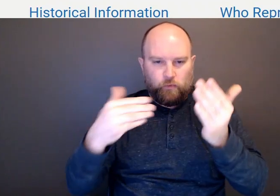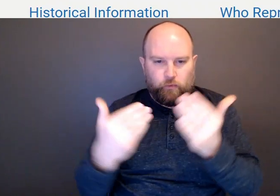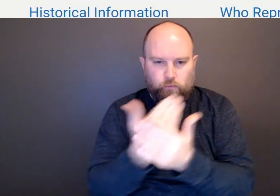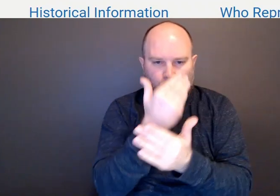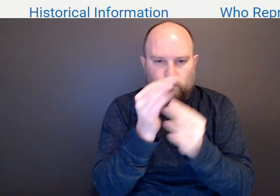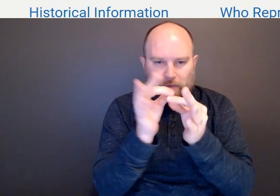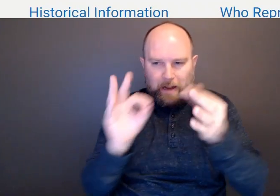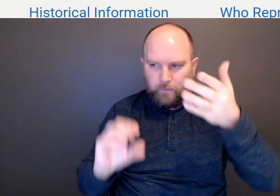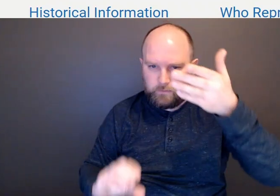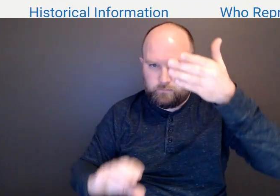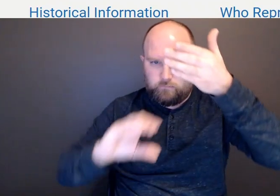this is an addition